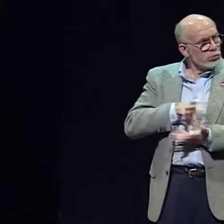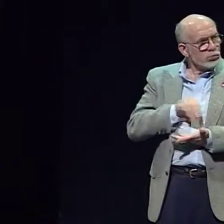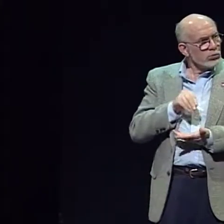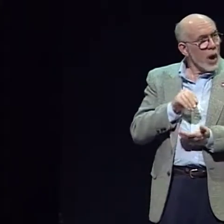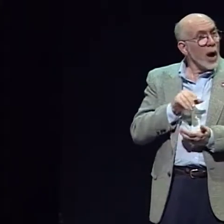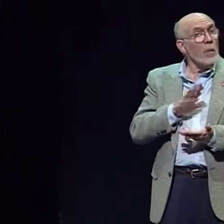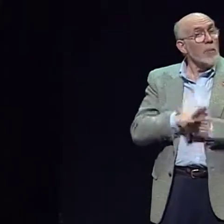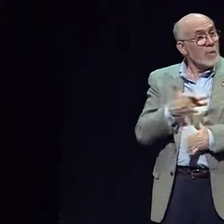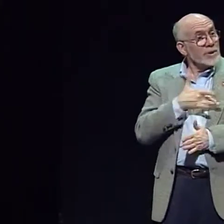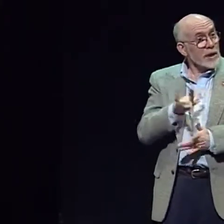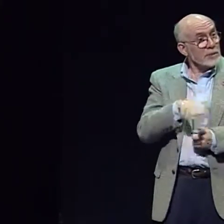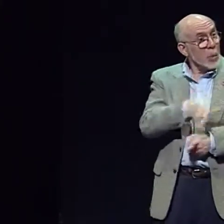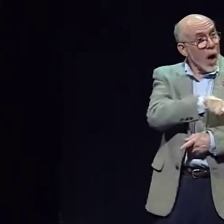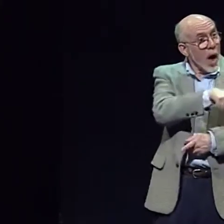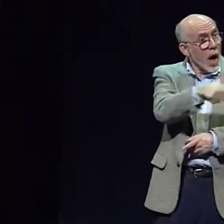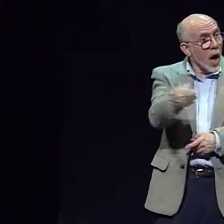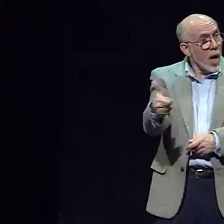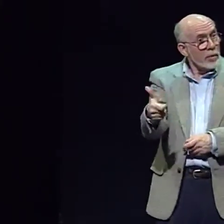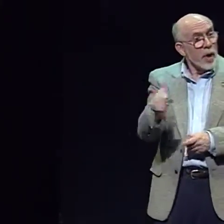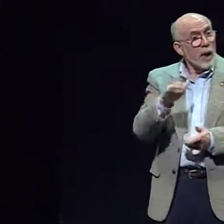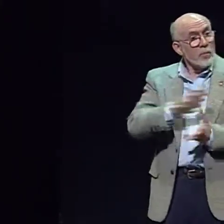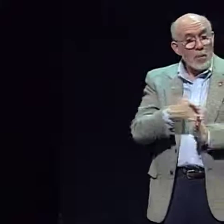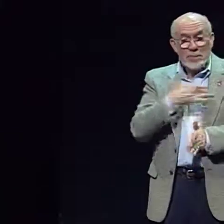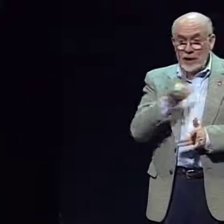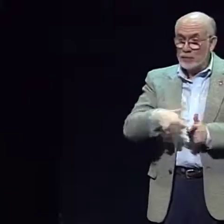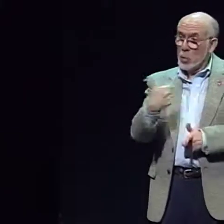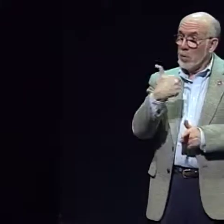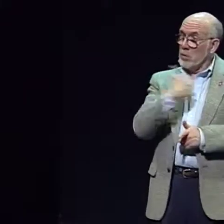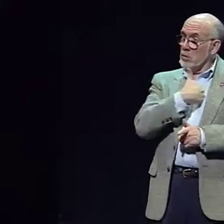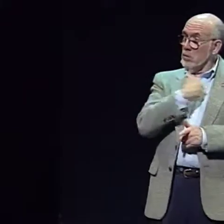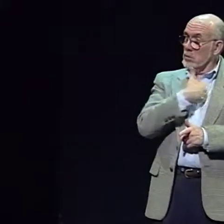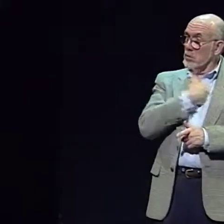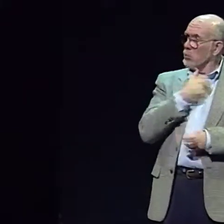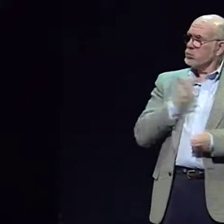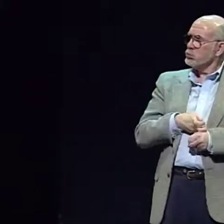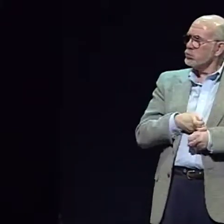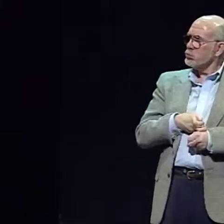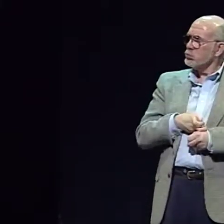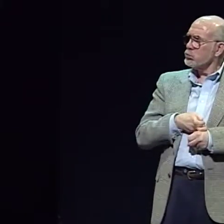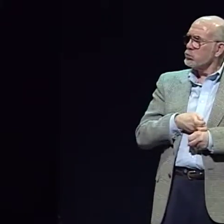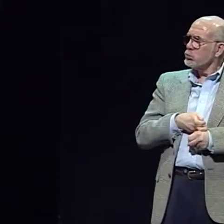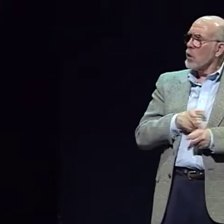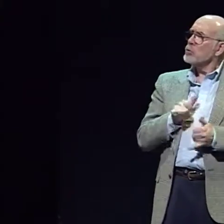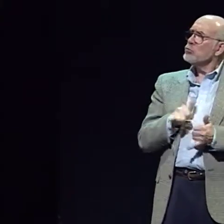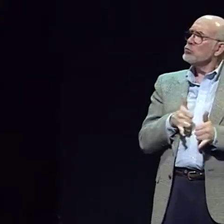THE PRESSURE, THE STRESS WILL NOT HELP THEM LEARN.